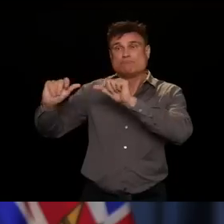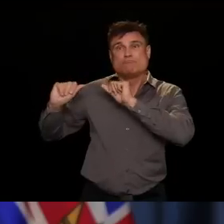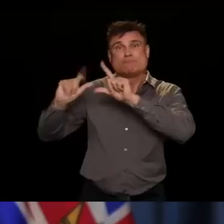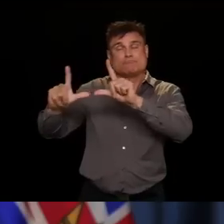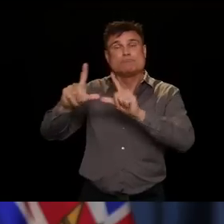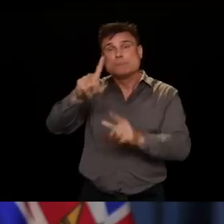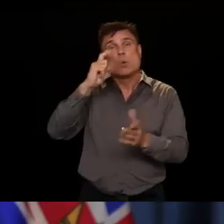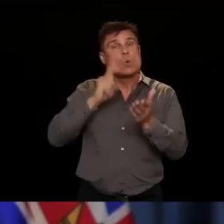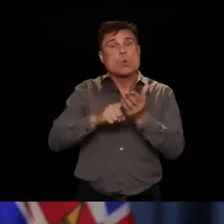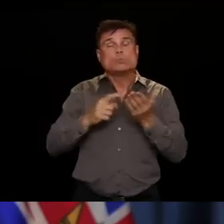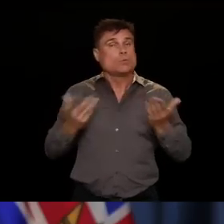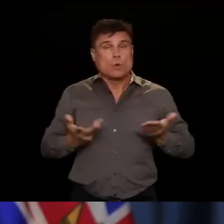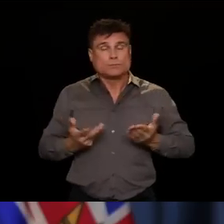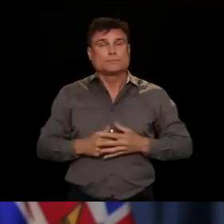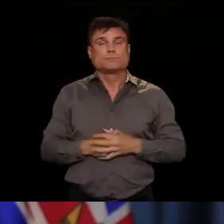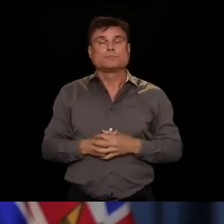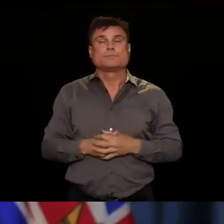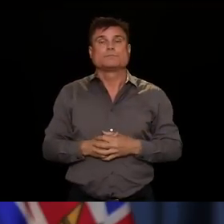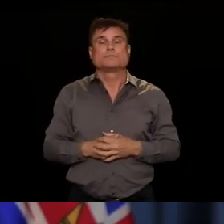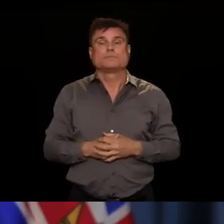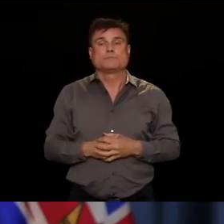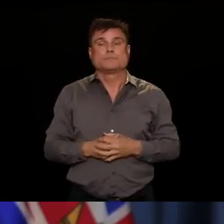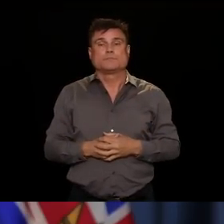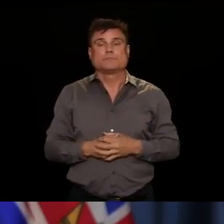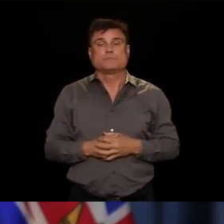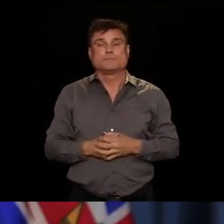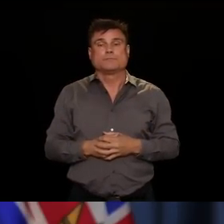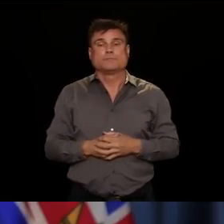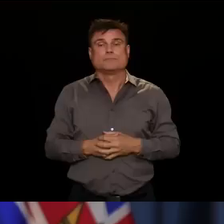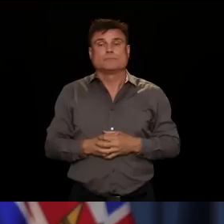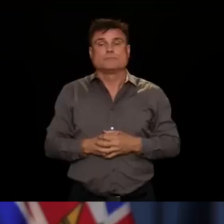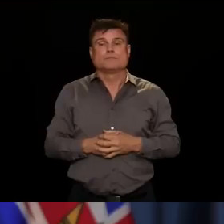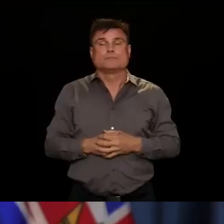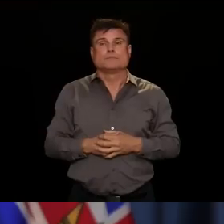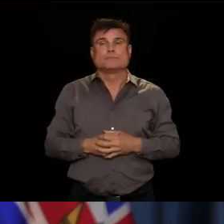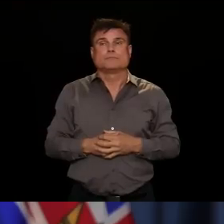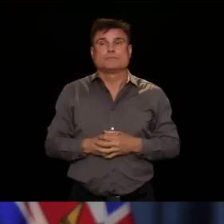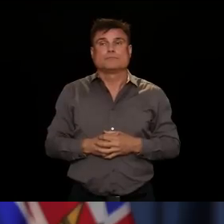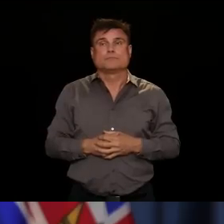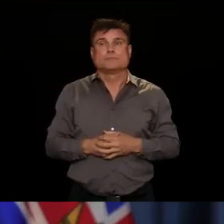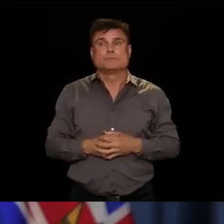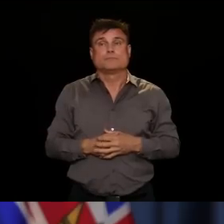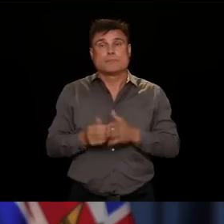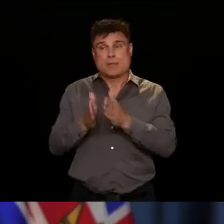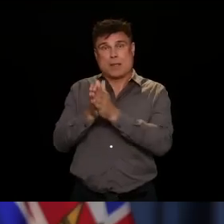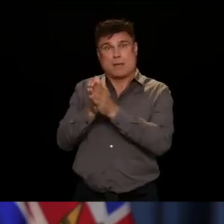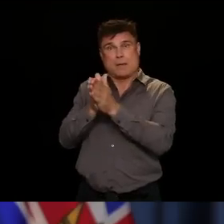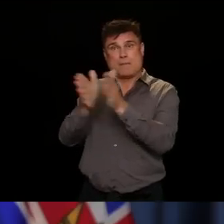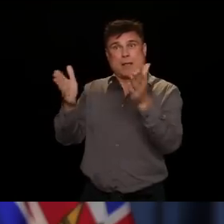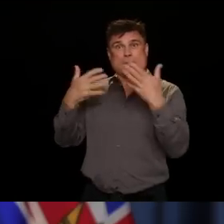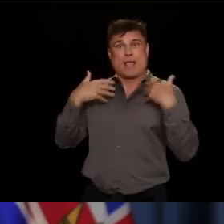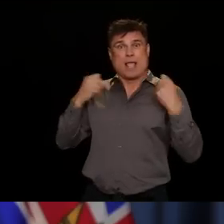of contact tracing and the issue of supports for public health, we have developed a team